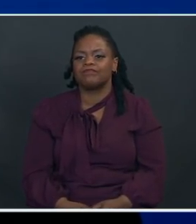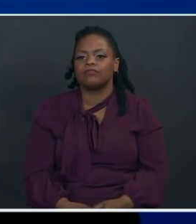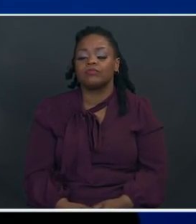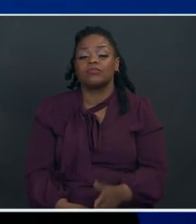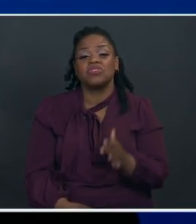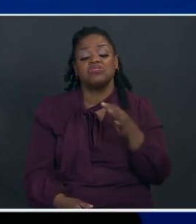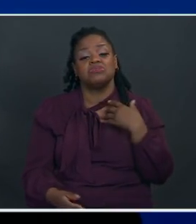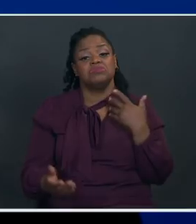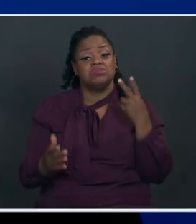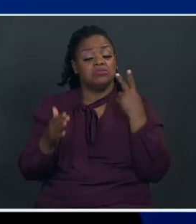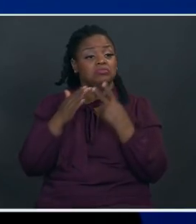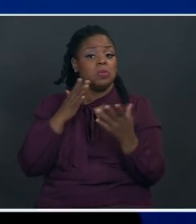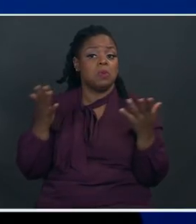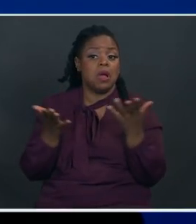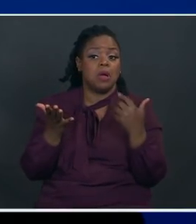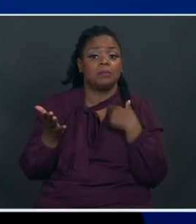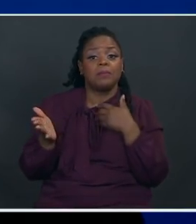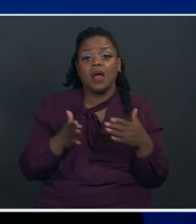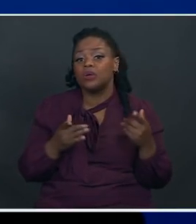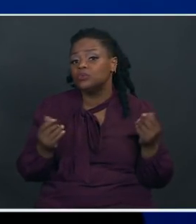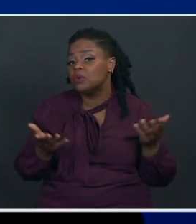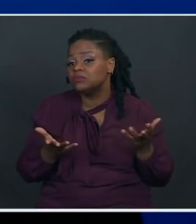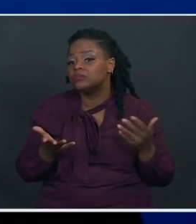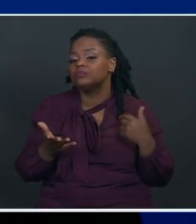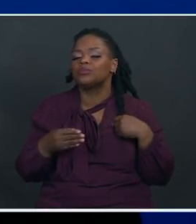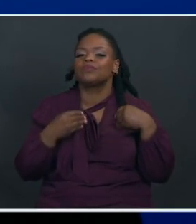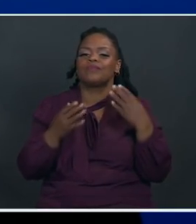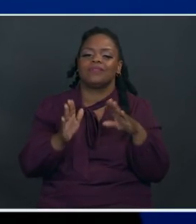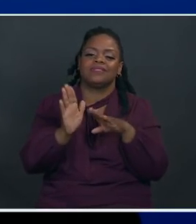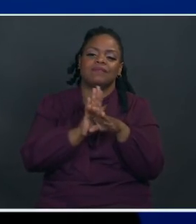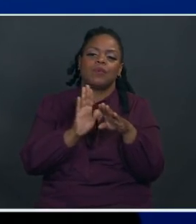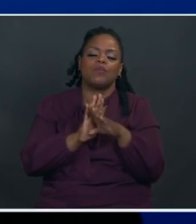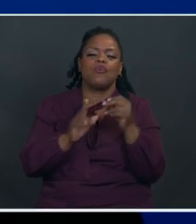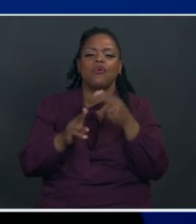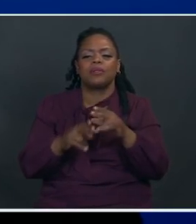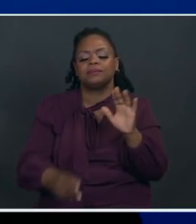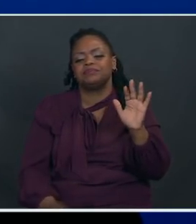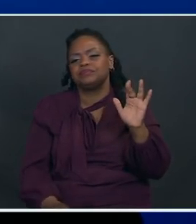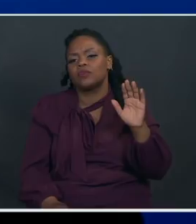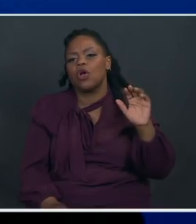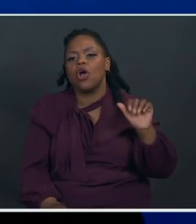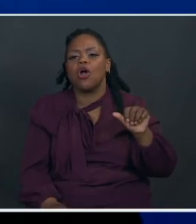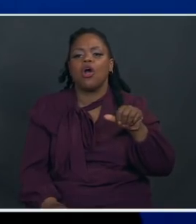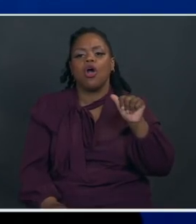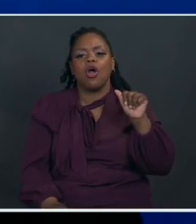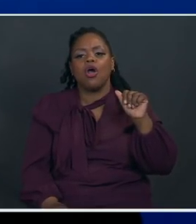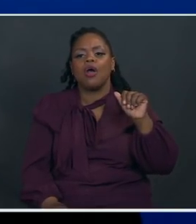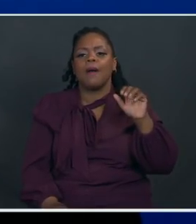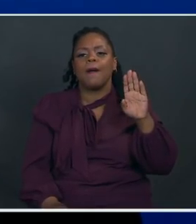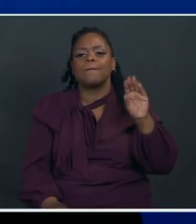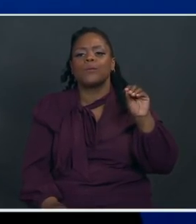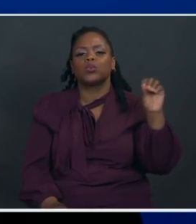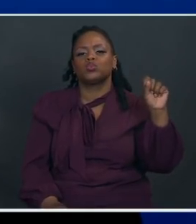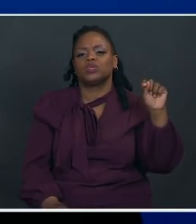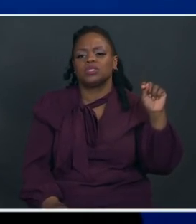with the companies is to develop what we would call alternative or boosts that would use the same platform,